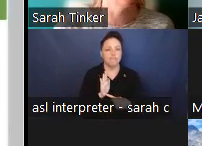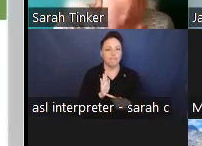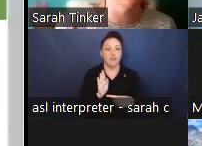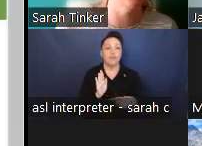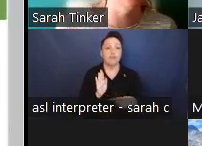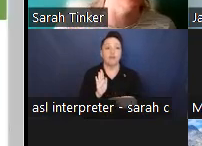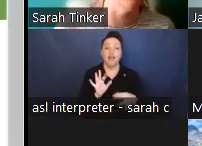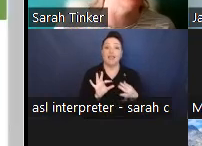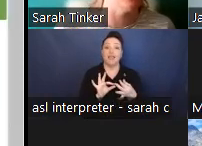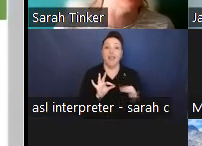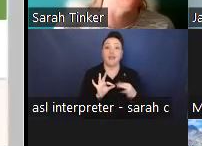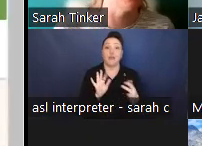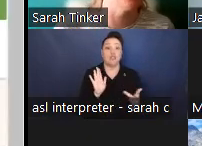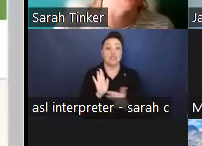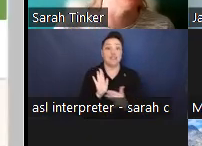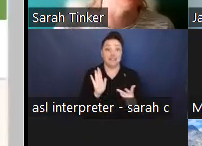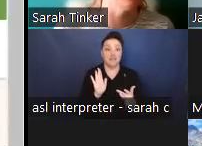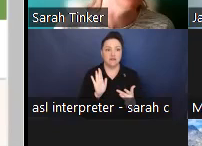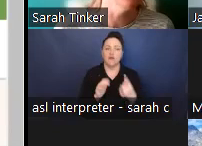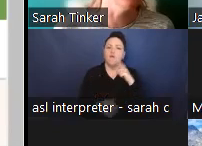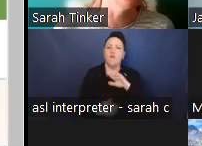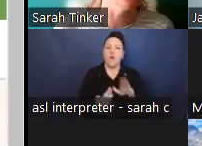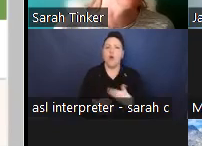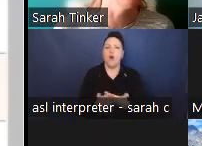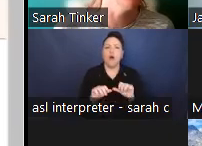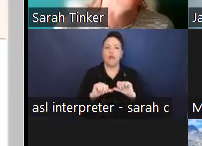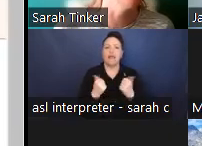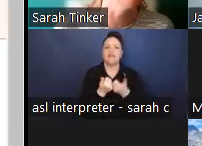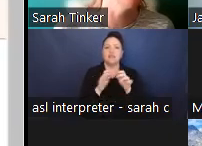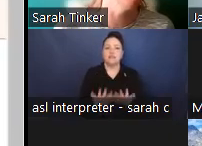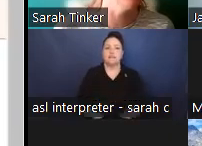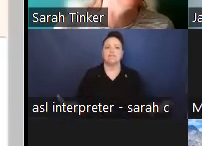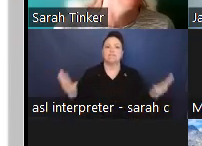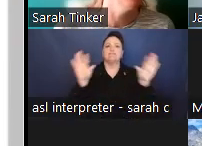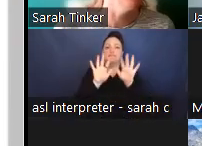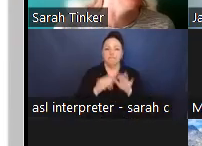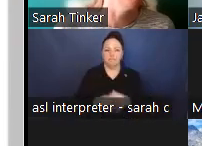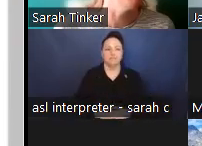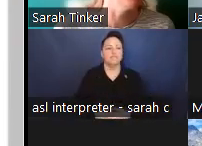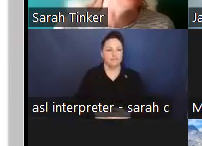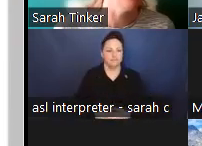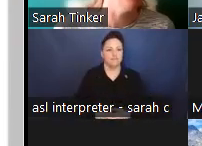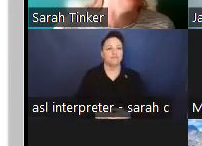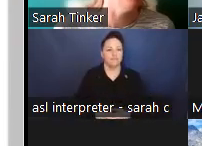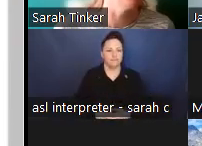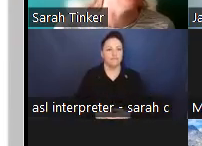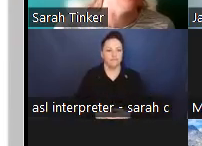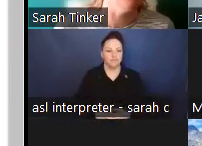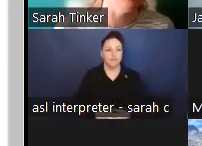across our agency this is our accommodation statement. People with call or end an email.